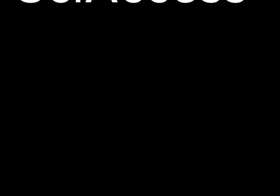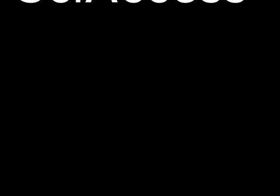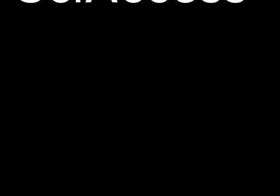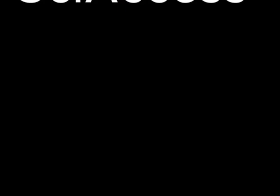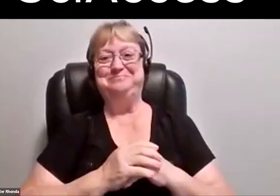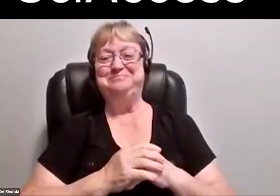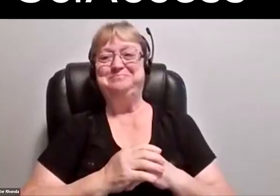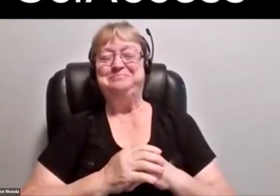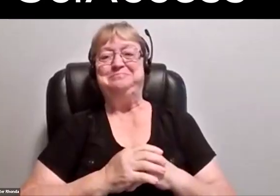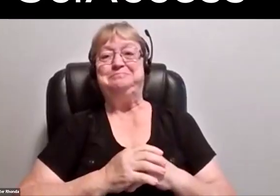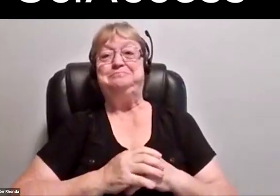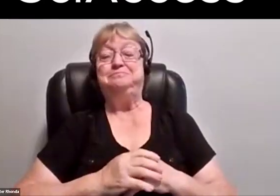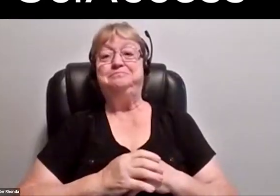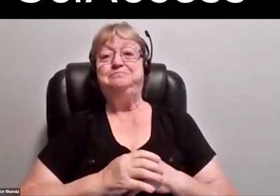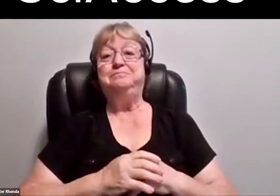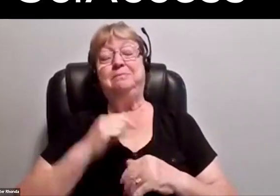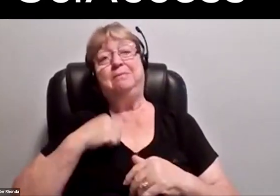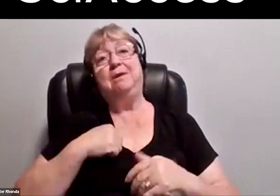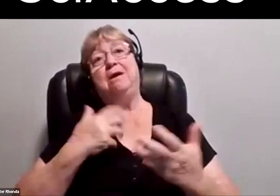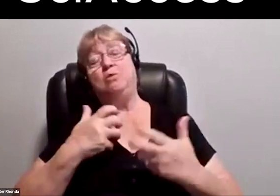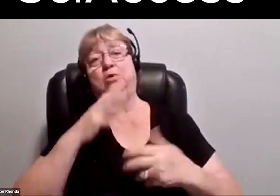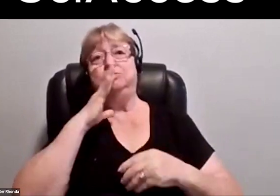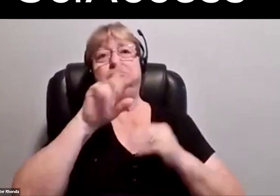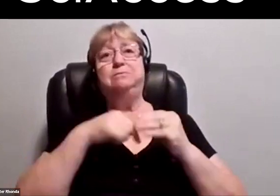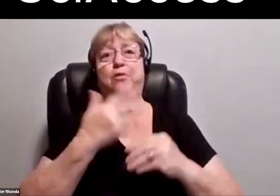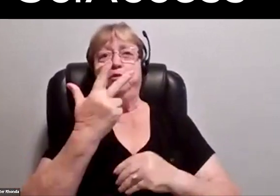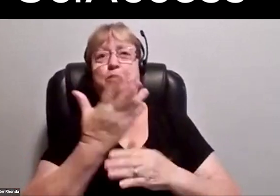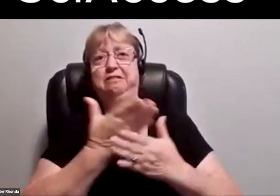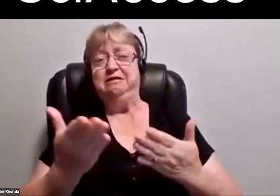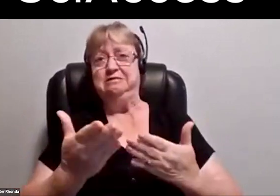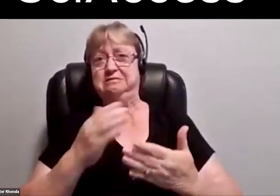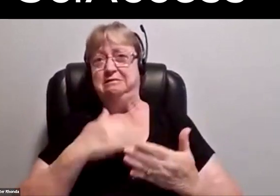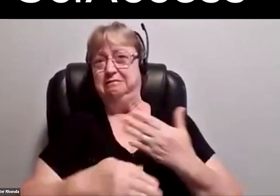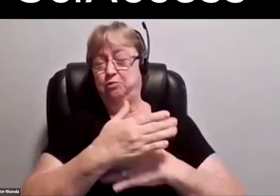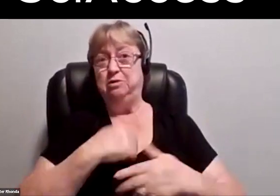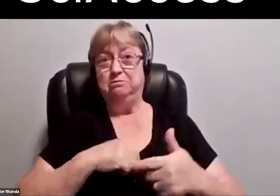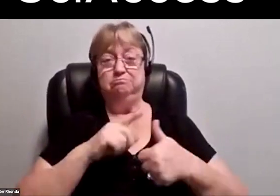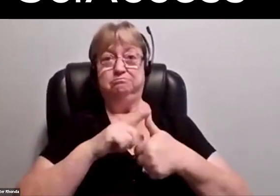I'd like to talk about three things this morning. The first is science, the second is access,